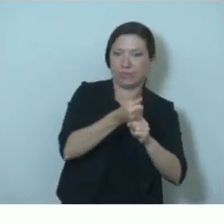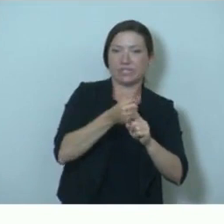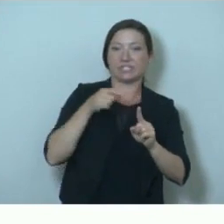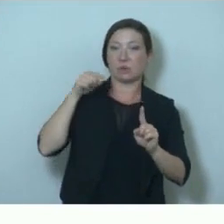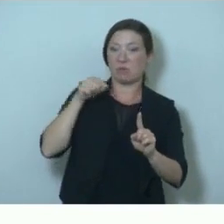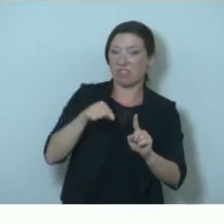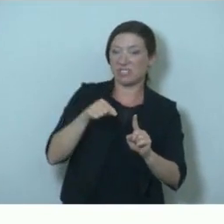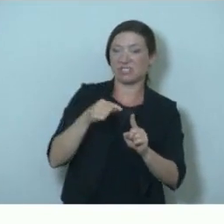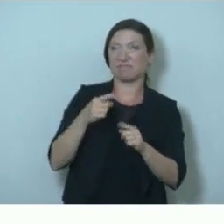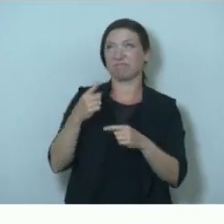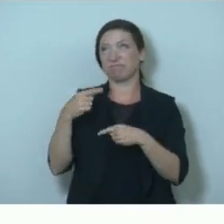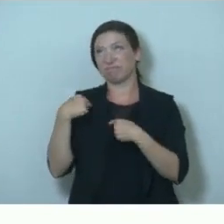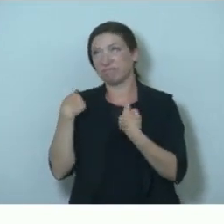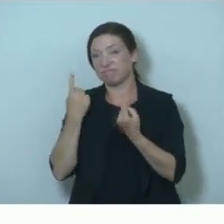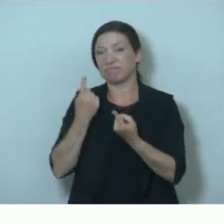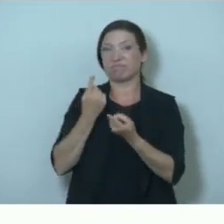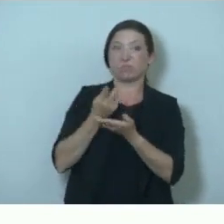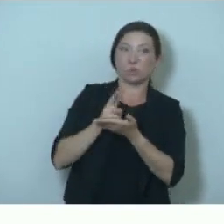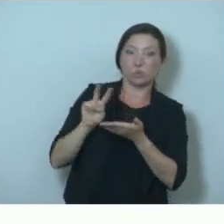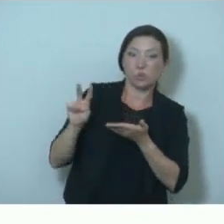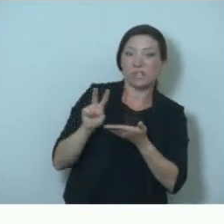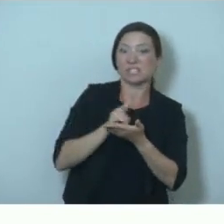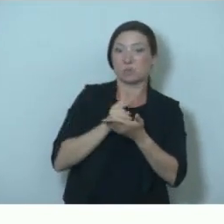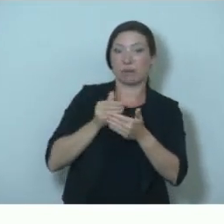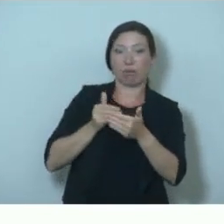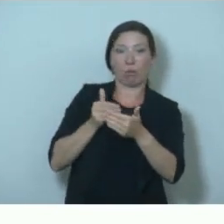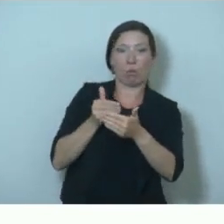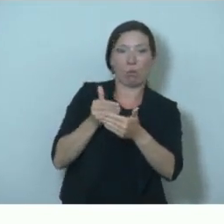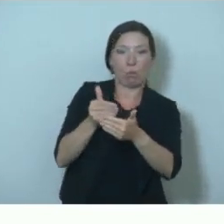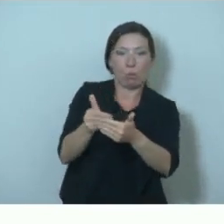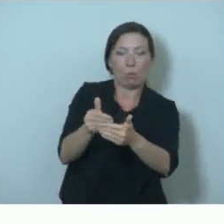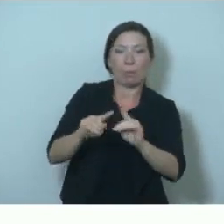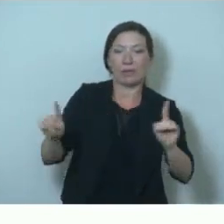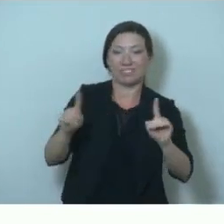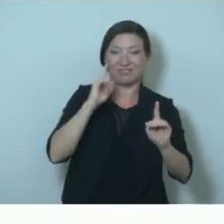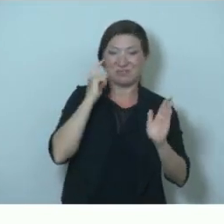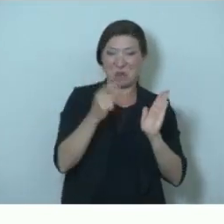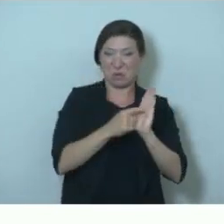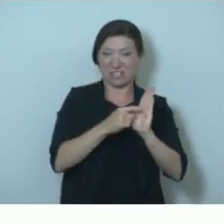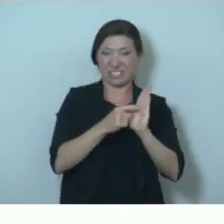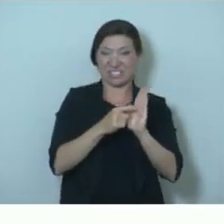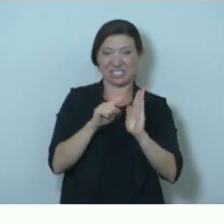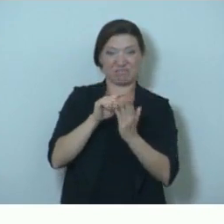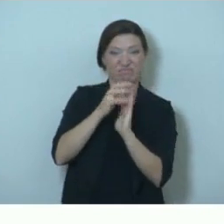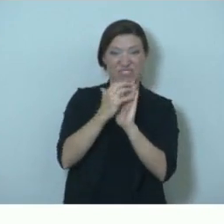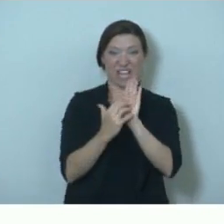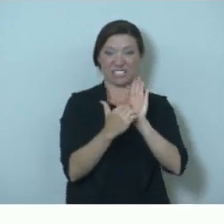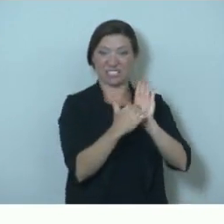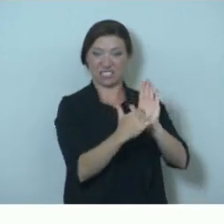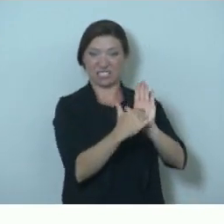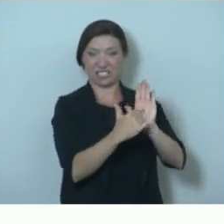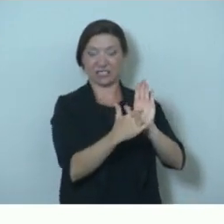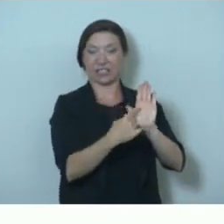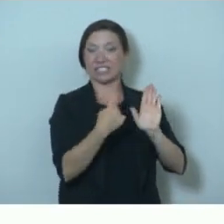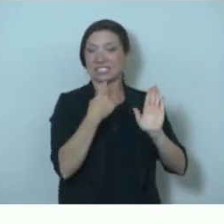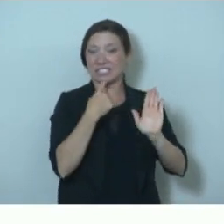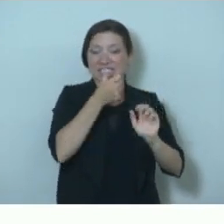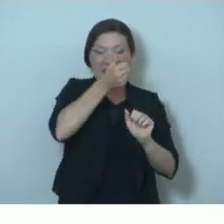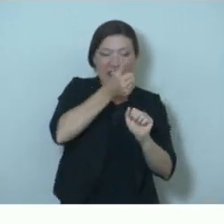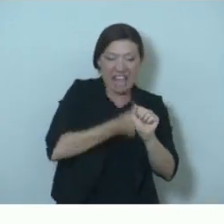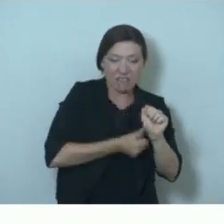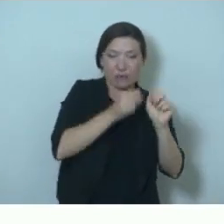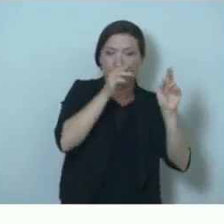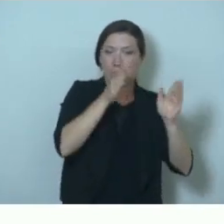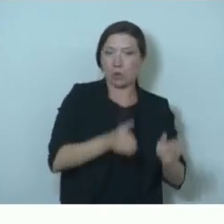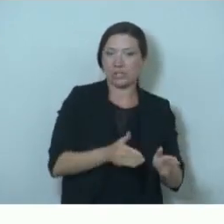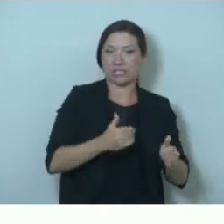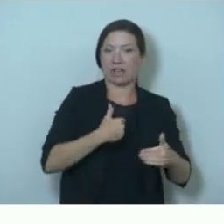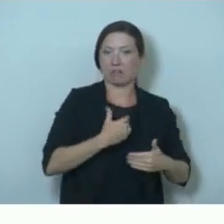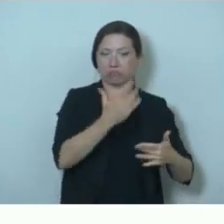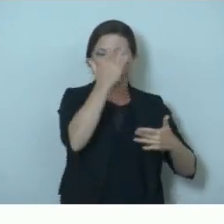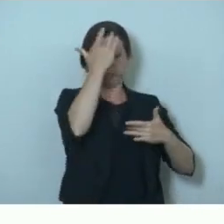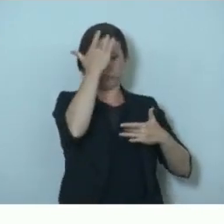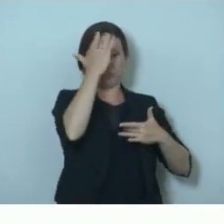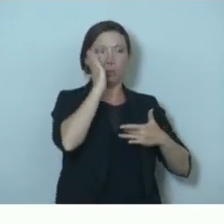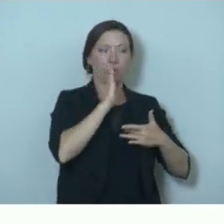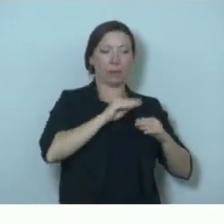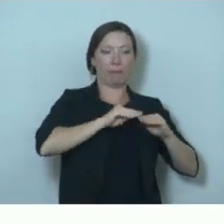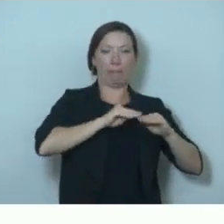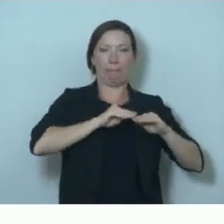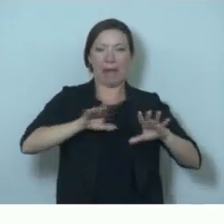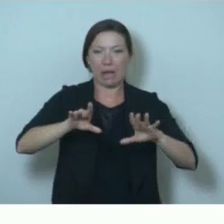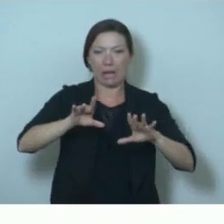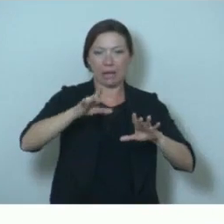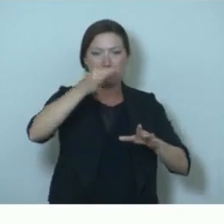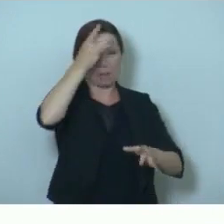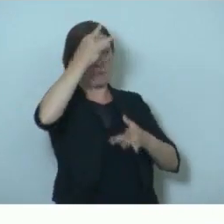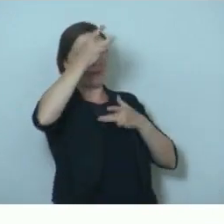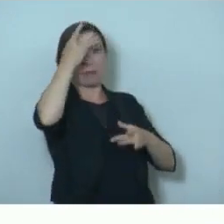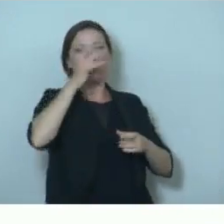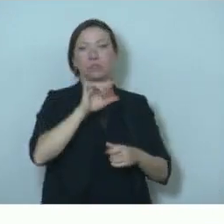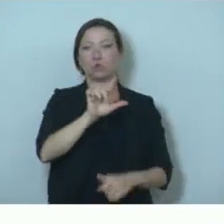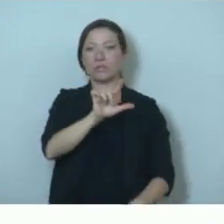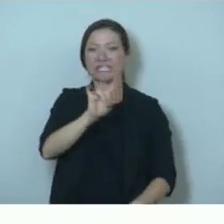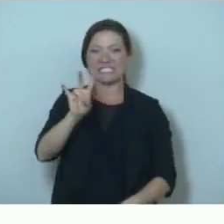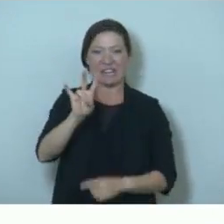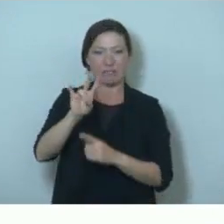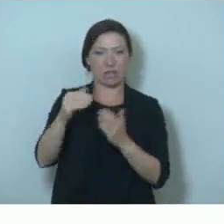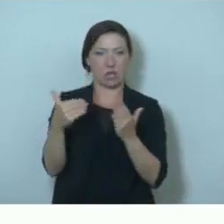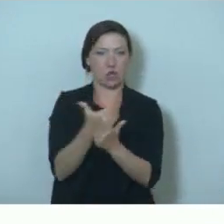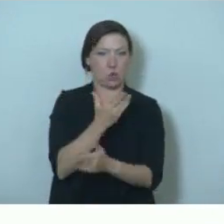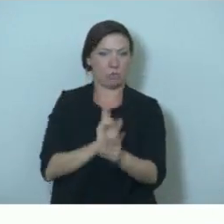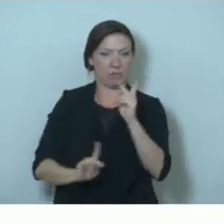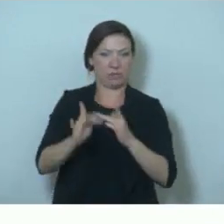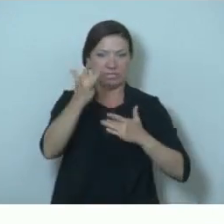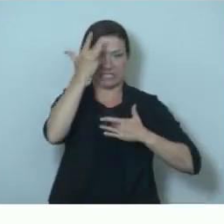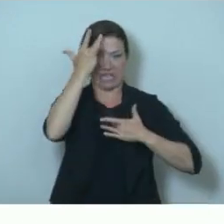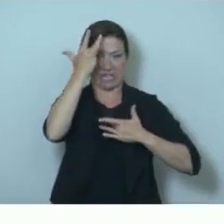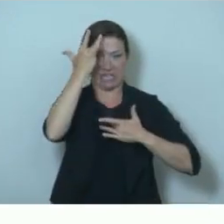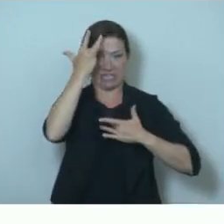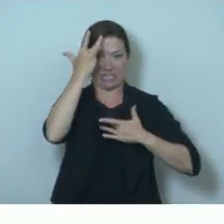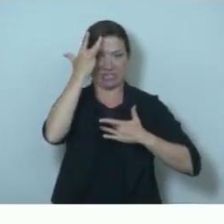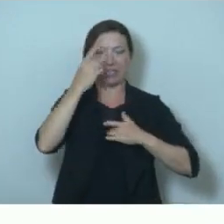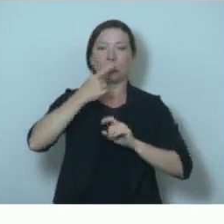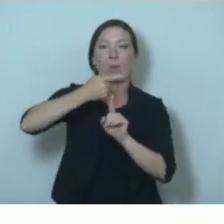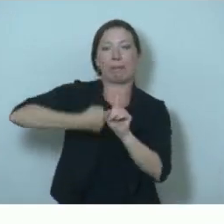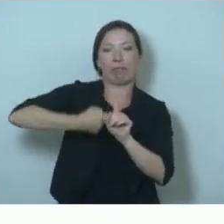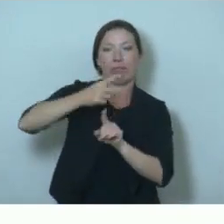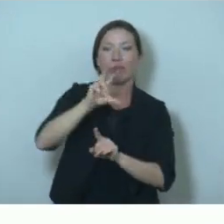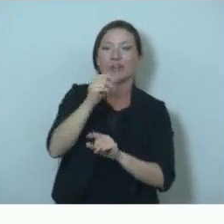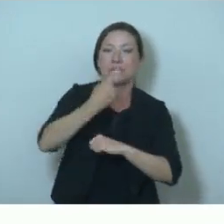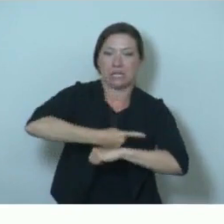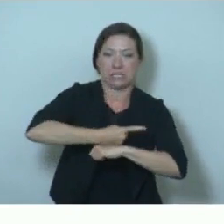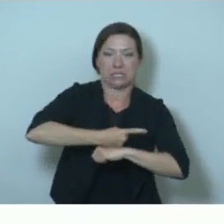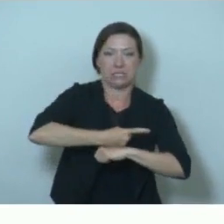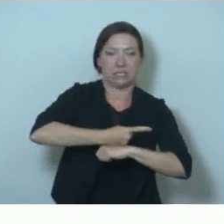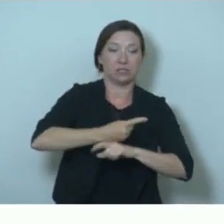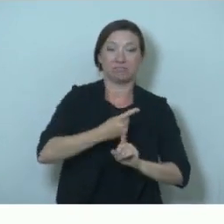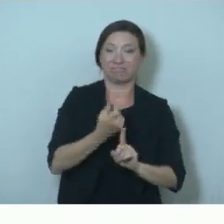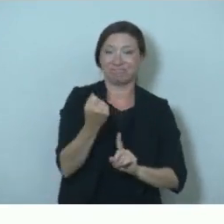UNNEW MEXICO AND SO SLATLY WE ARE GETTING CLOSER TO 1.5 TO TWO WEEK OVER THE PAST COUPLE OF WEEKS BUT NOTICE THE WORDS ON THE GRF AT THUN PO FOR EVERY ACTIVE CASE WE HAVE THAT IS 27